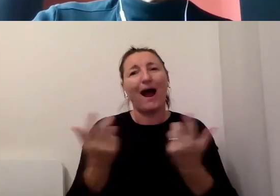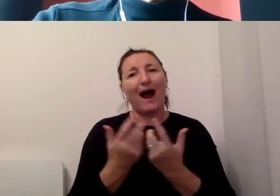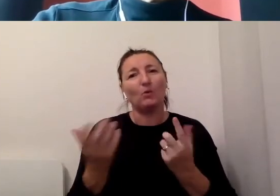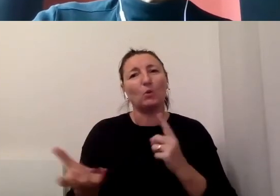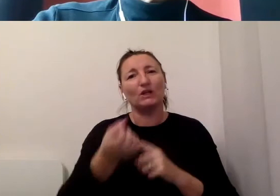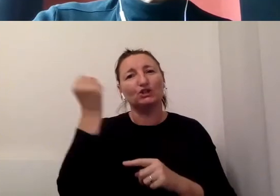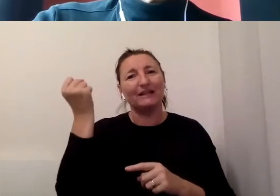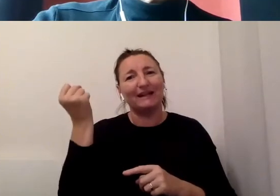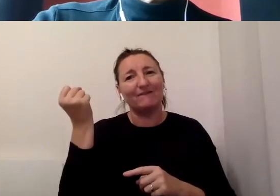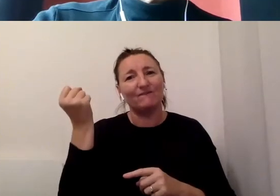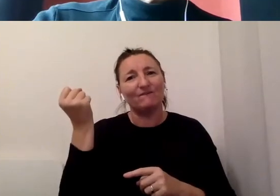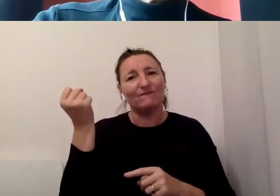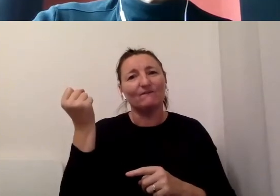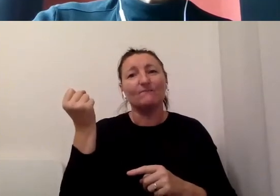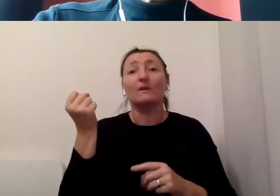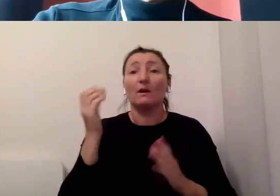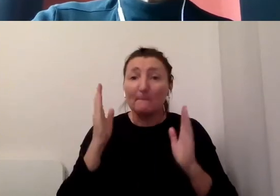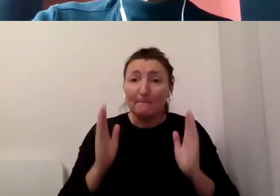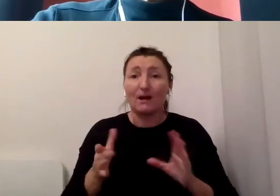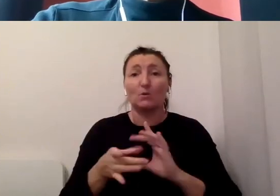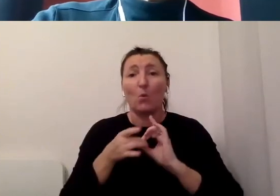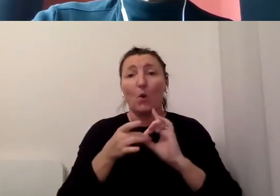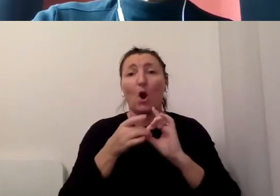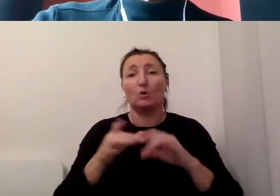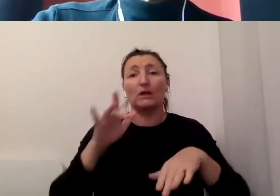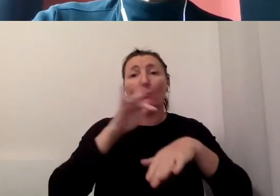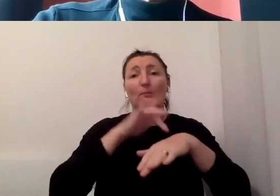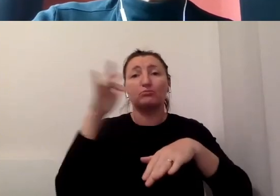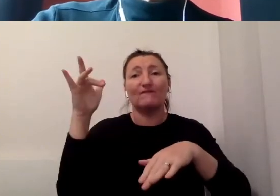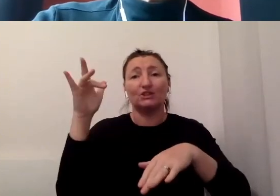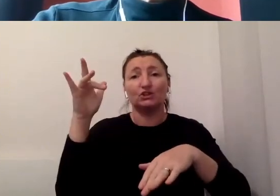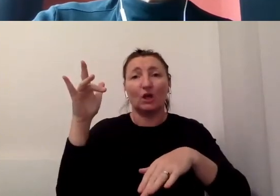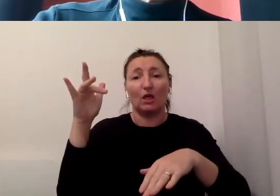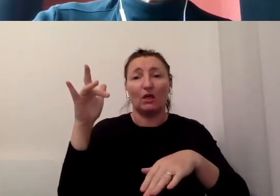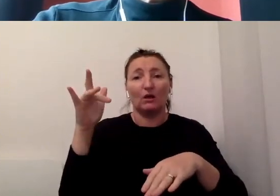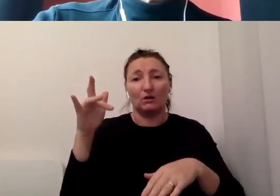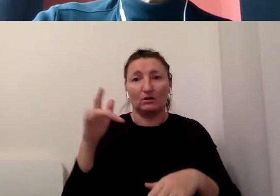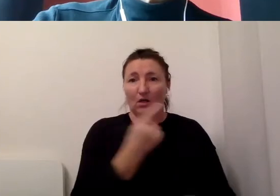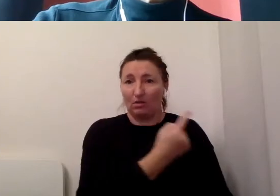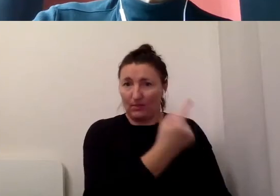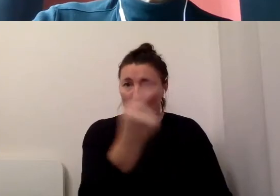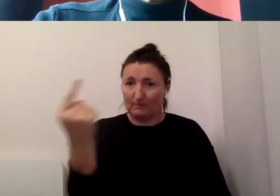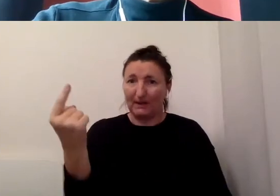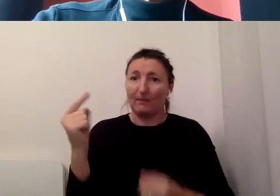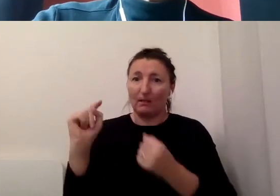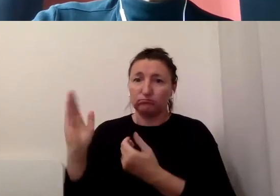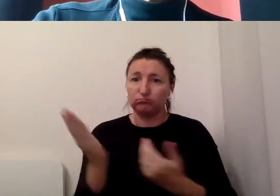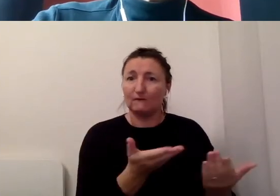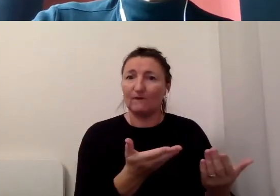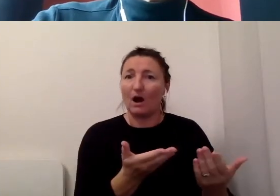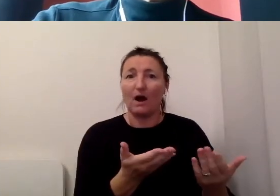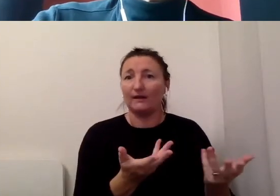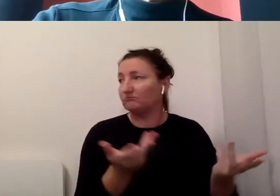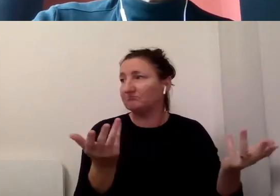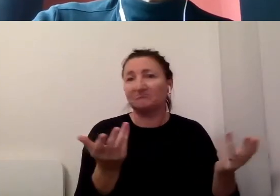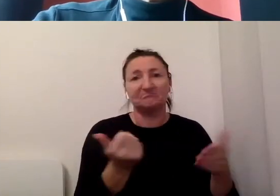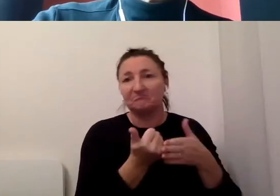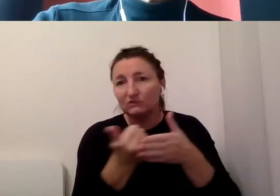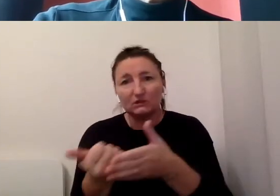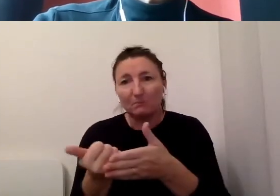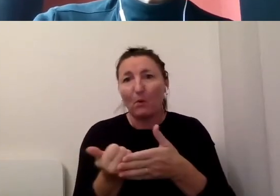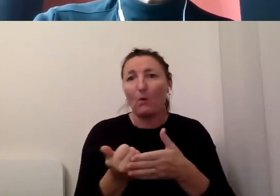being able to work with the professionals, who are the providers of these, of the support and